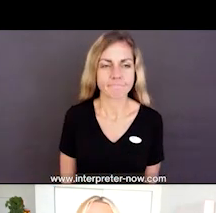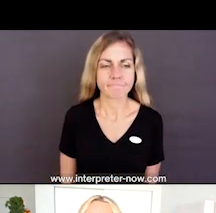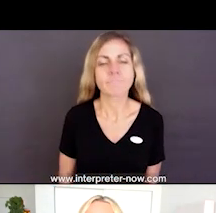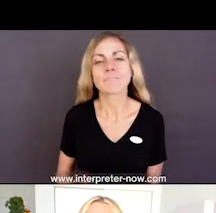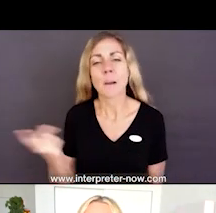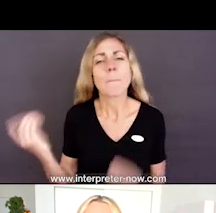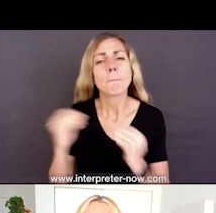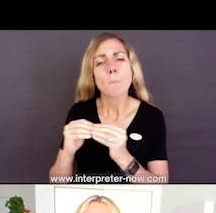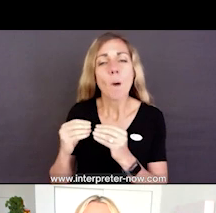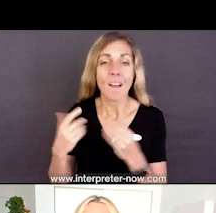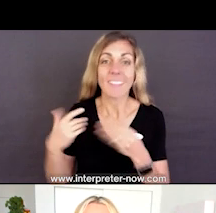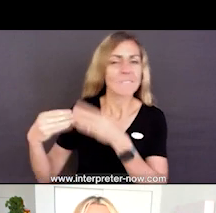These are a few microaggression scripts.